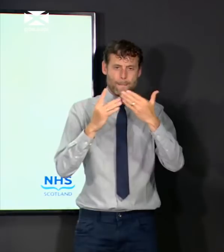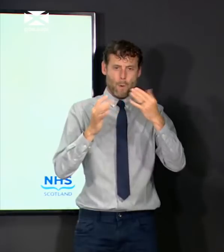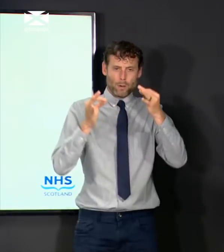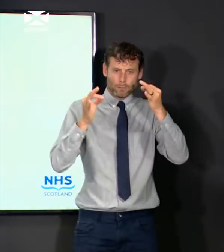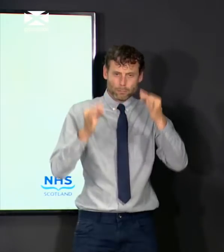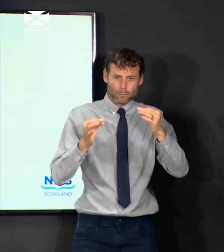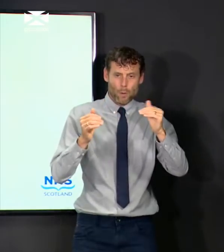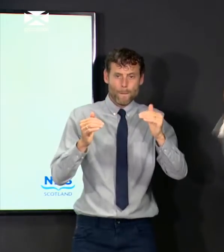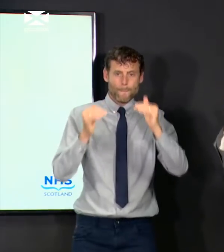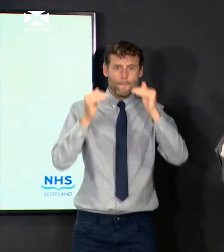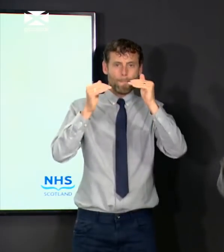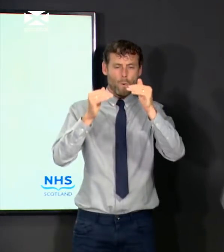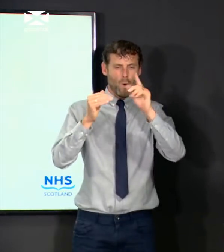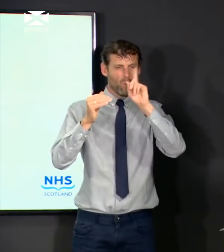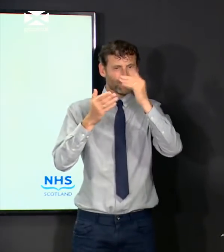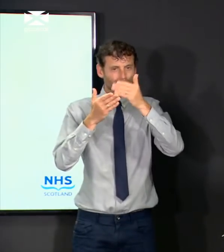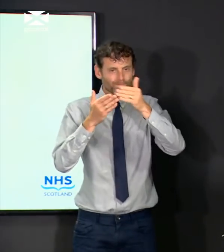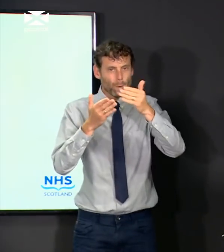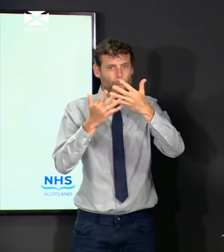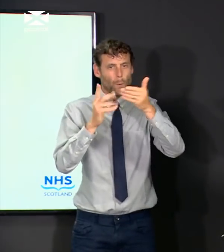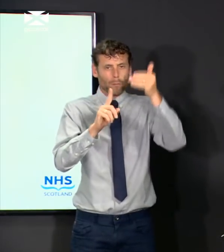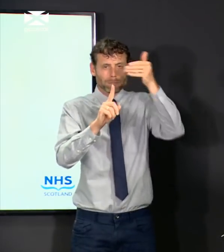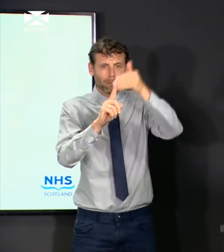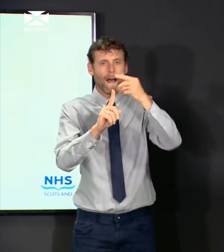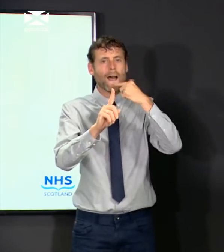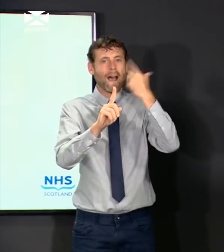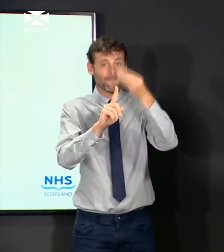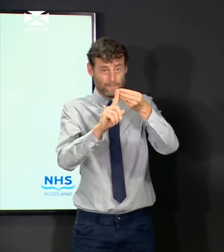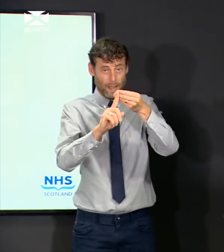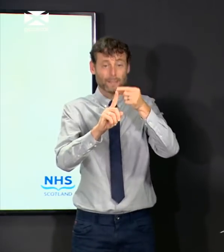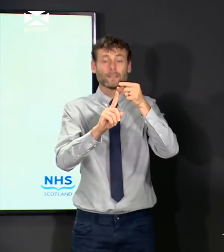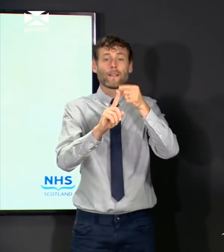what advice it will eventually give to the Deputy First Minister, and I was involved